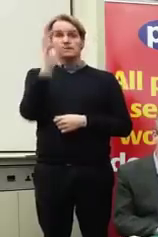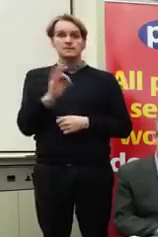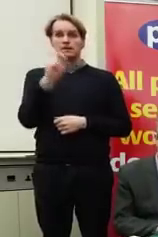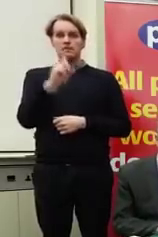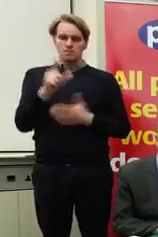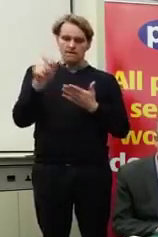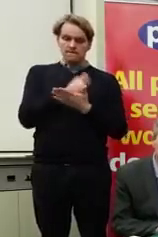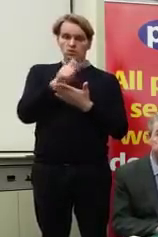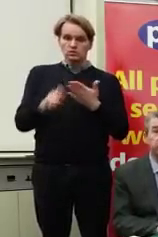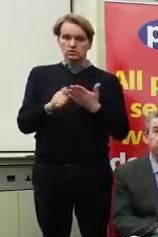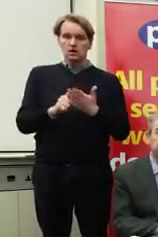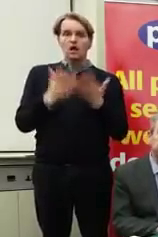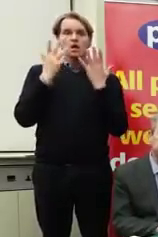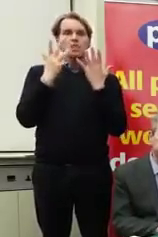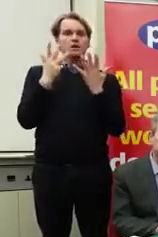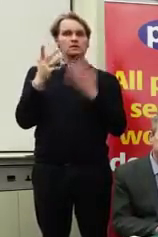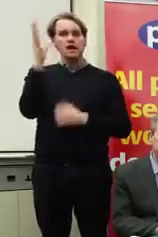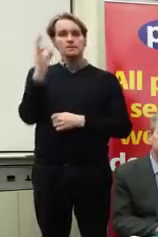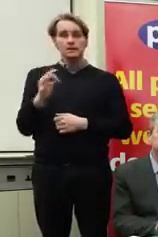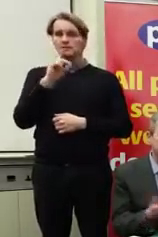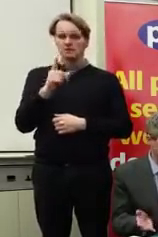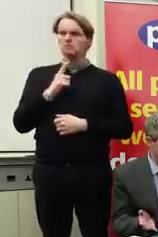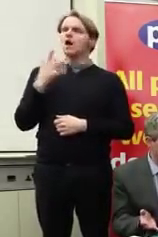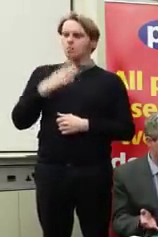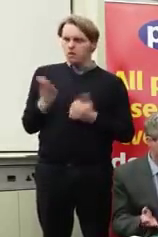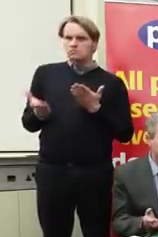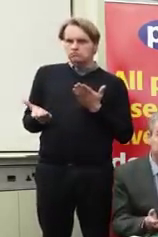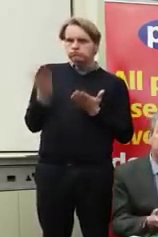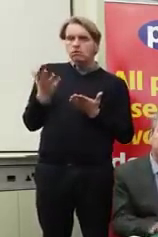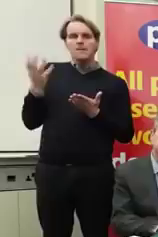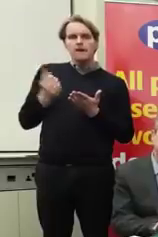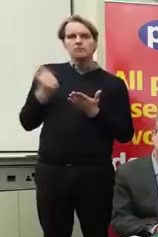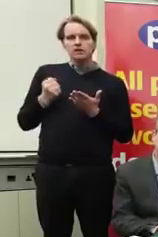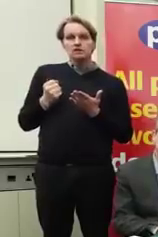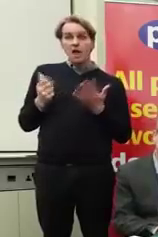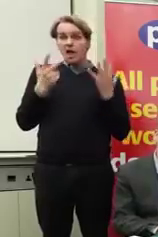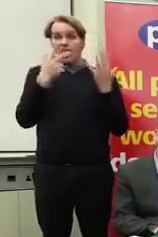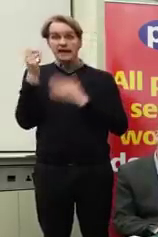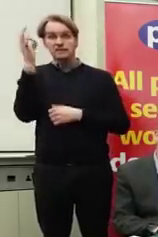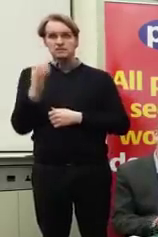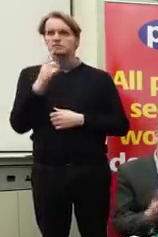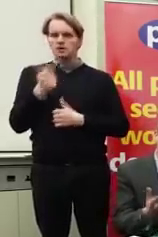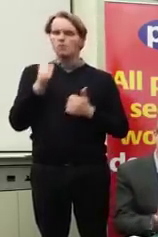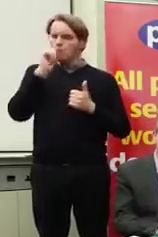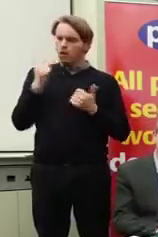said they wanted above inflation pay raise and 80% said that they were prepared to take industrial action so we submitted that